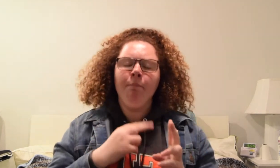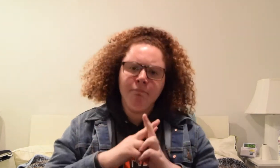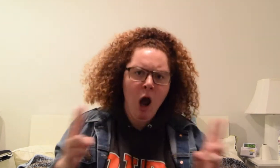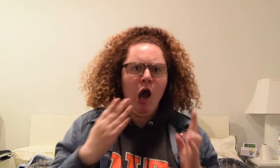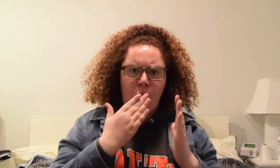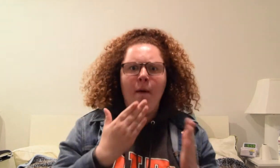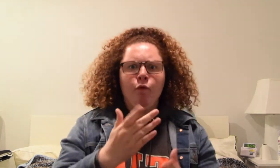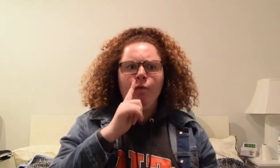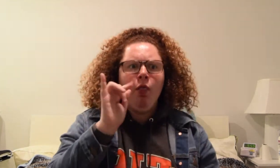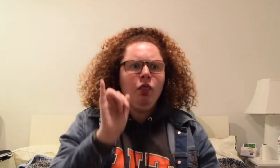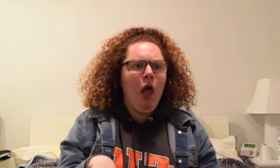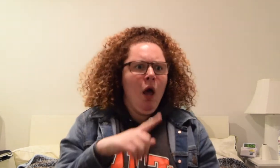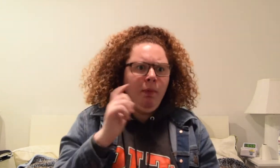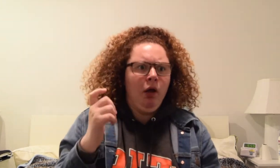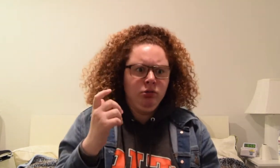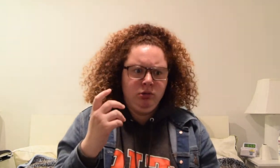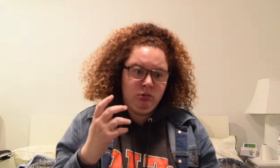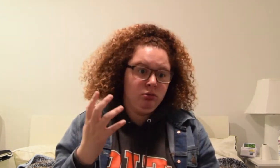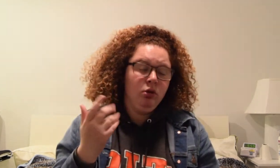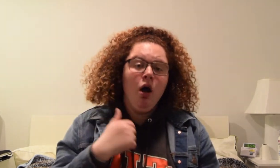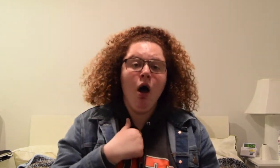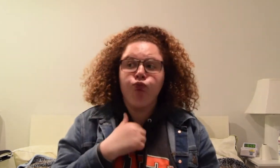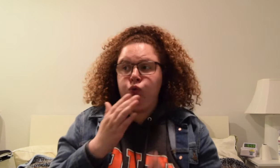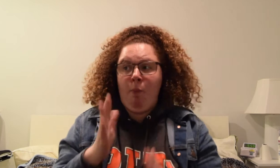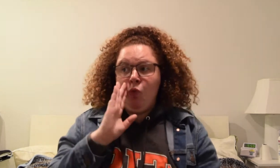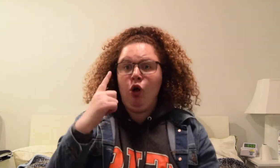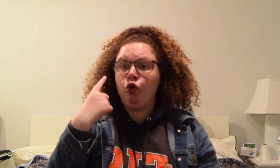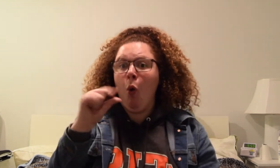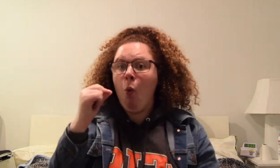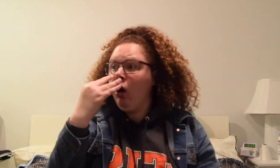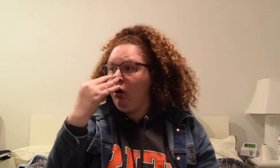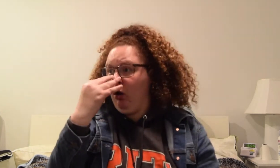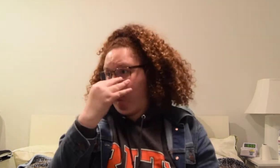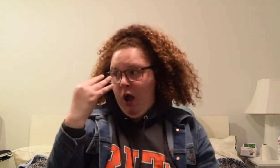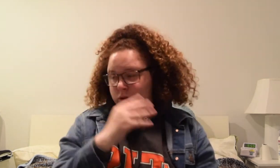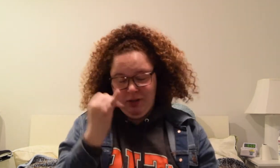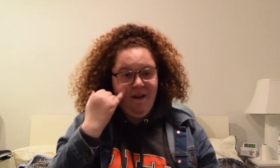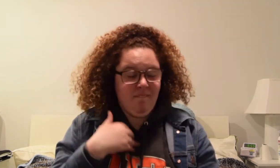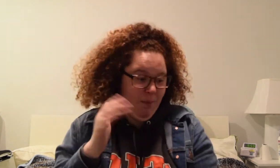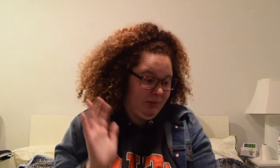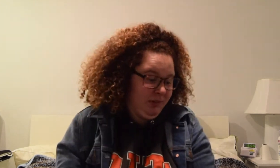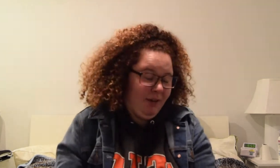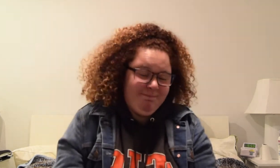I'm very grateful for that because I'll probably go crazy if I didn't have that